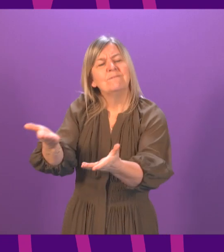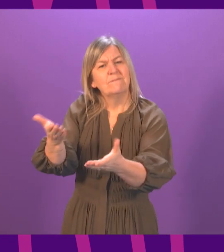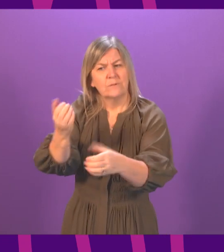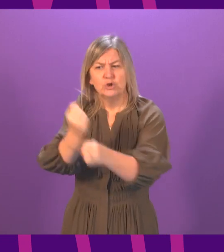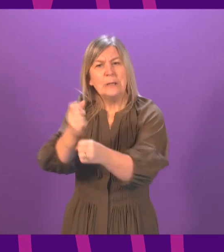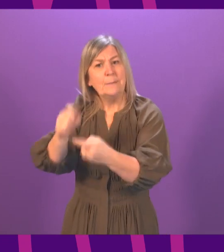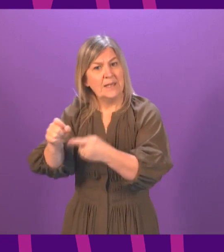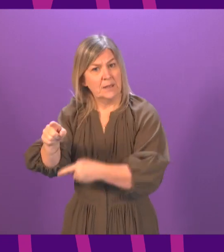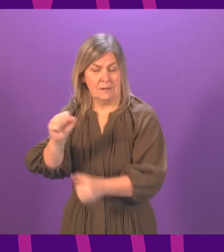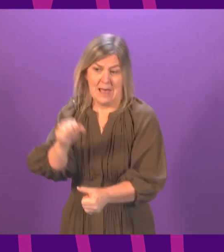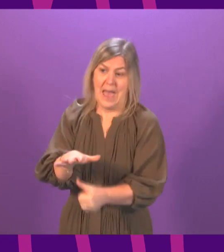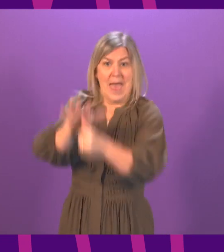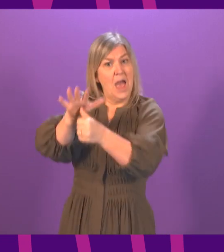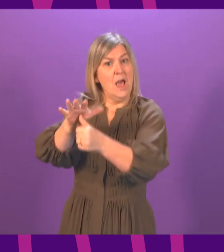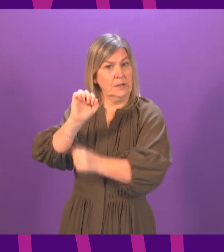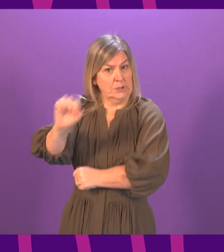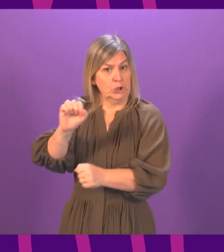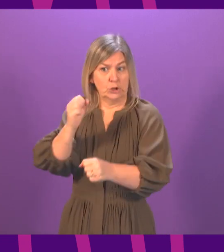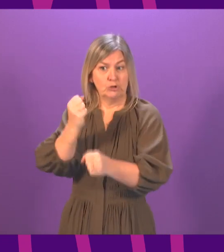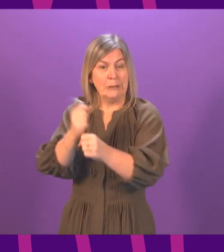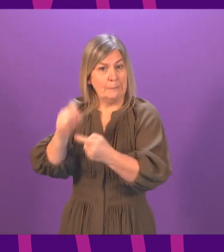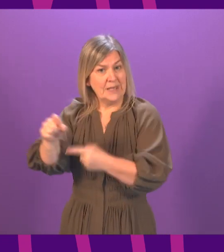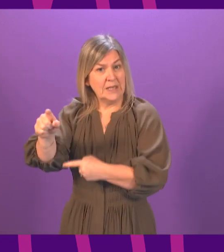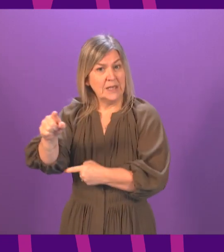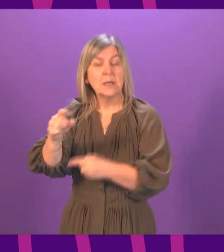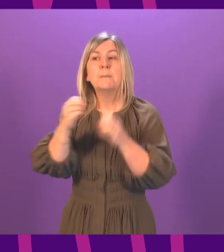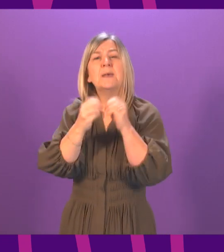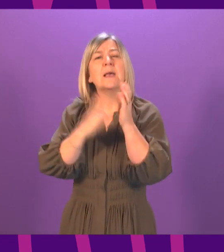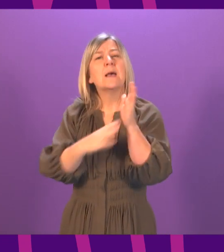GPs at the British Medical Association in Scotland has asked whether family doctors can be allowed to